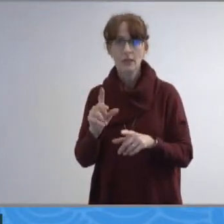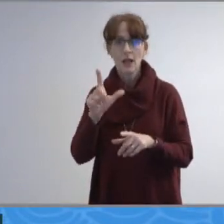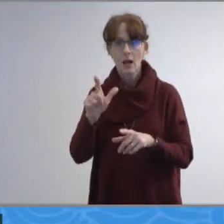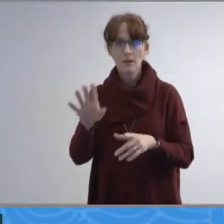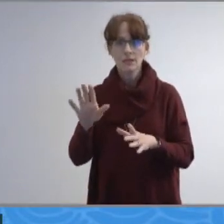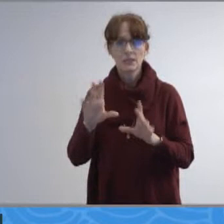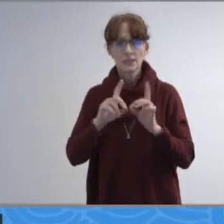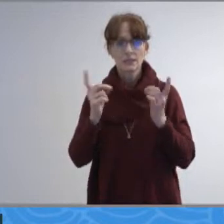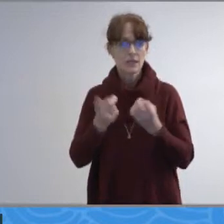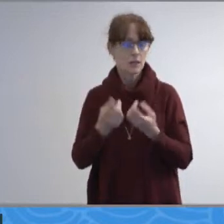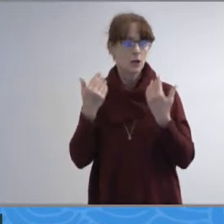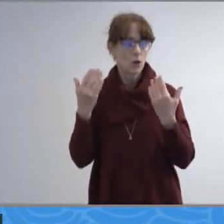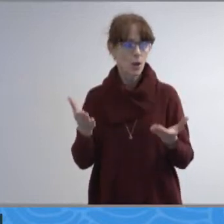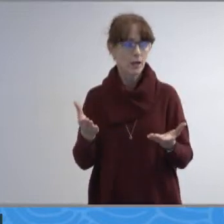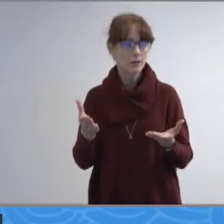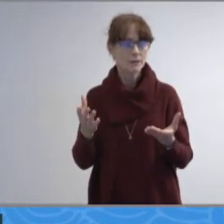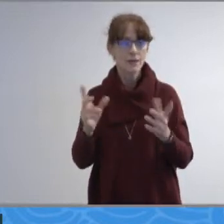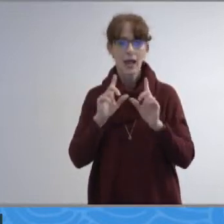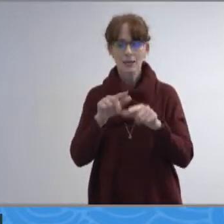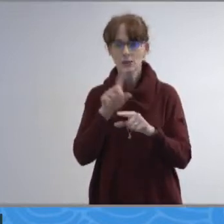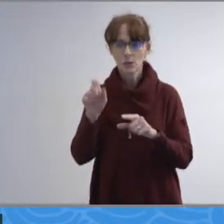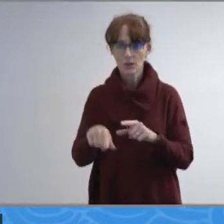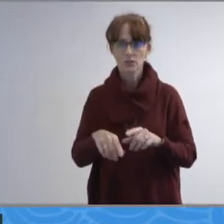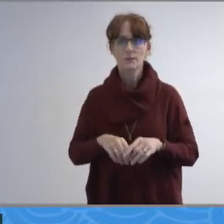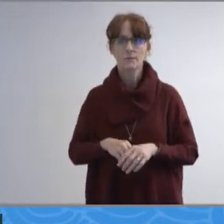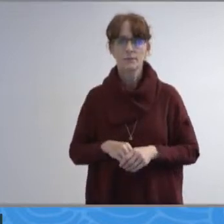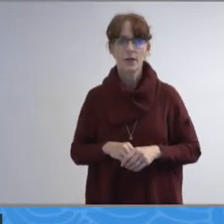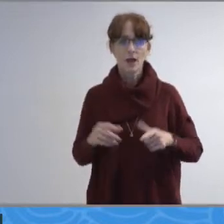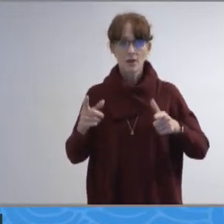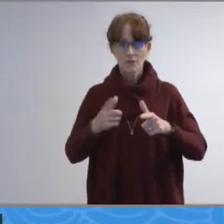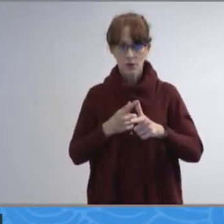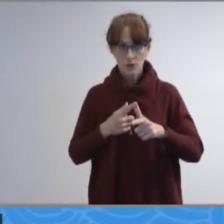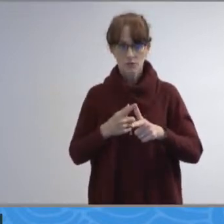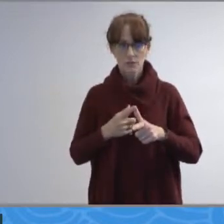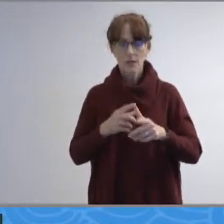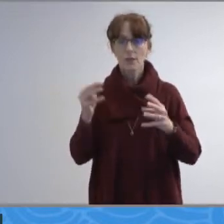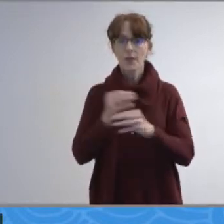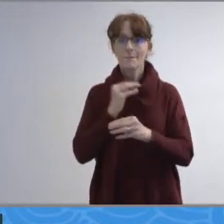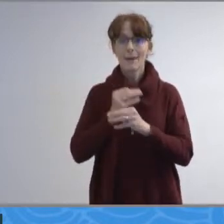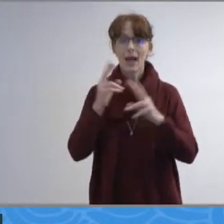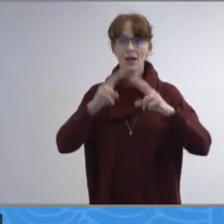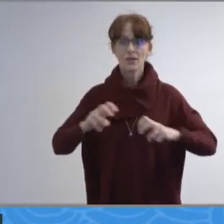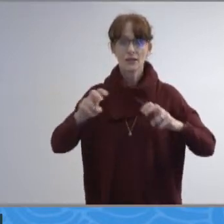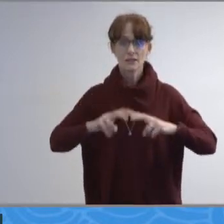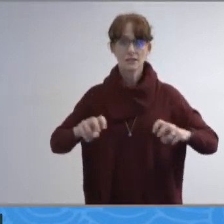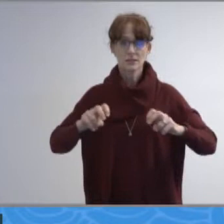so I'll go ahead and field this question. First, the math assessment or the math Diagnostic